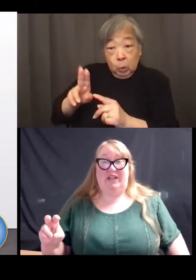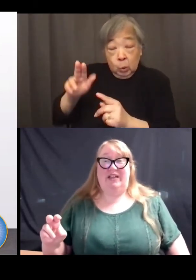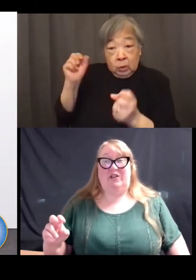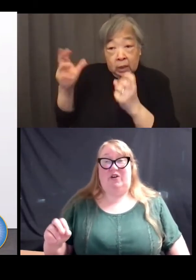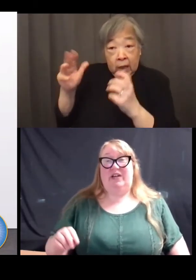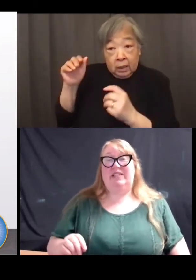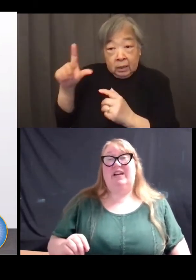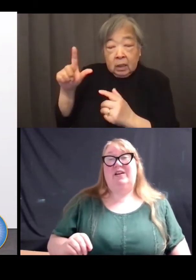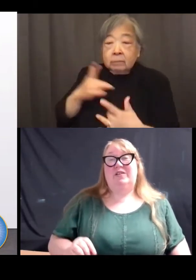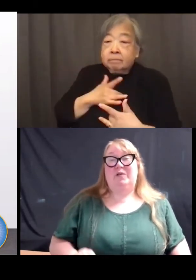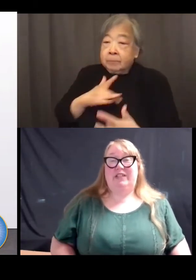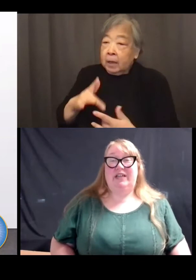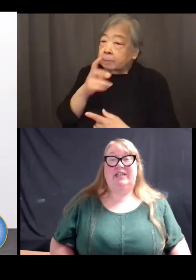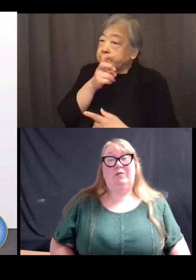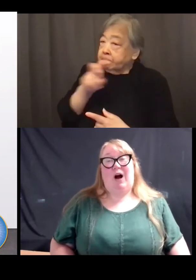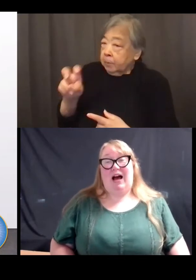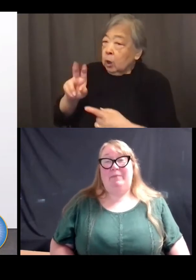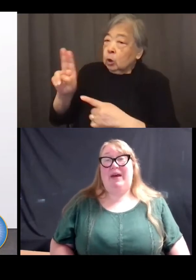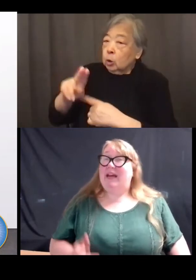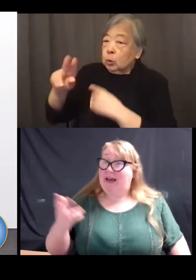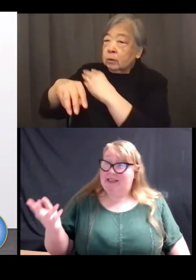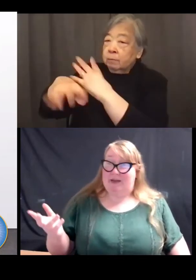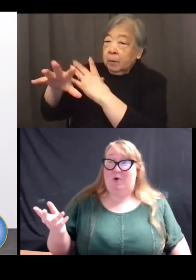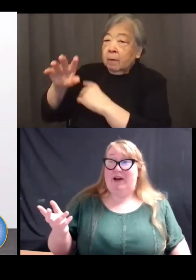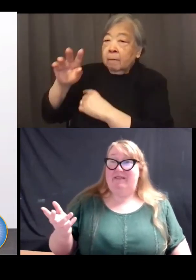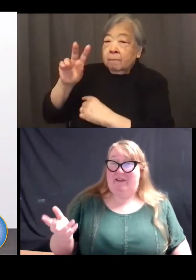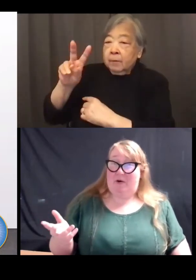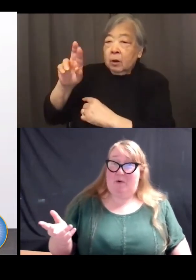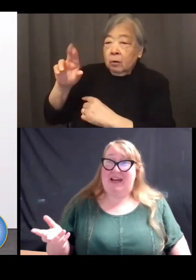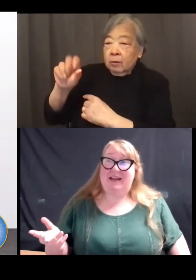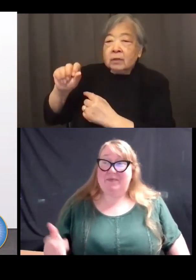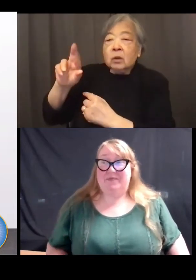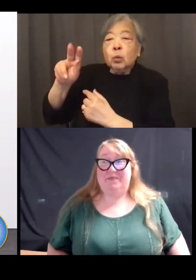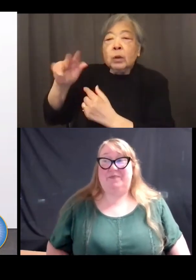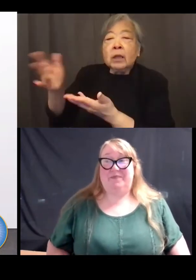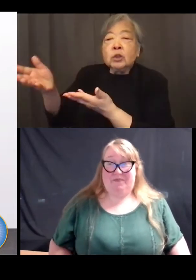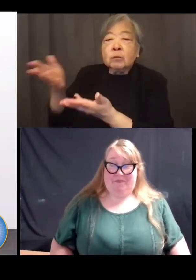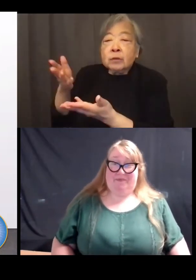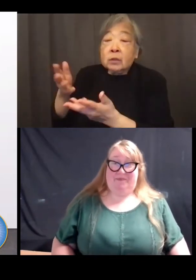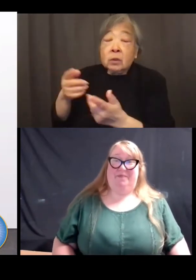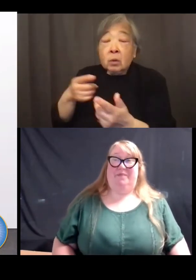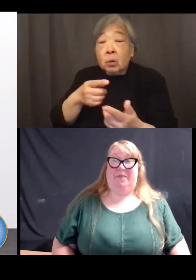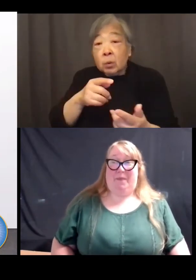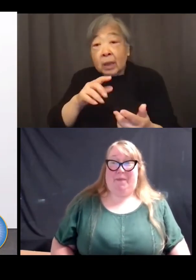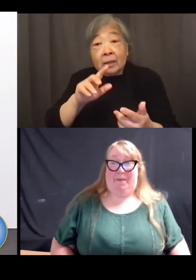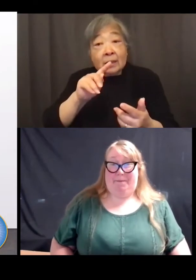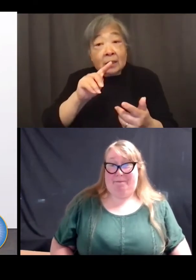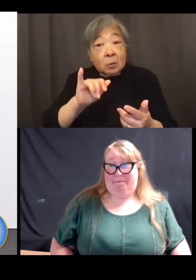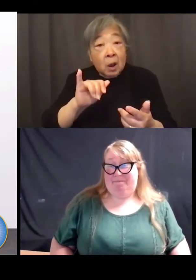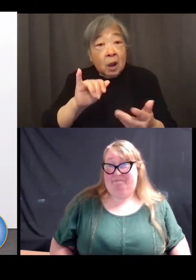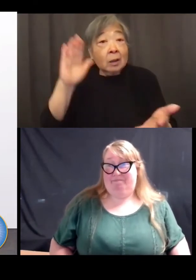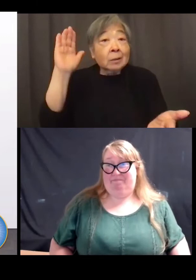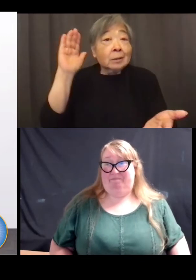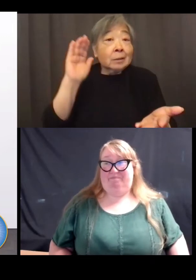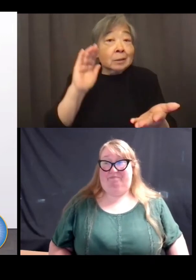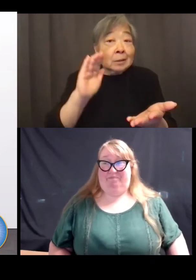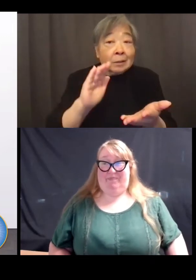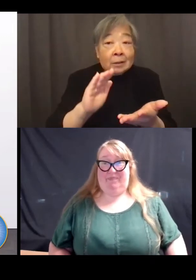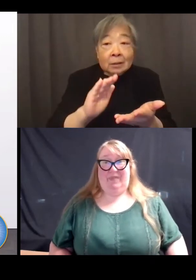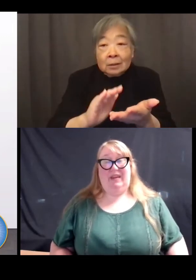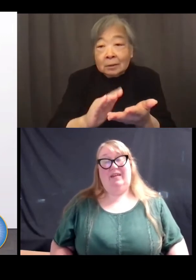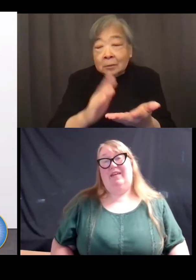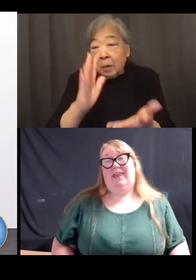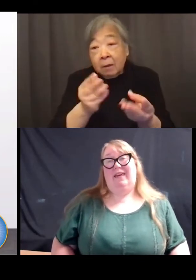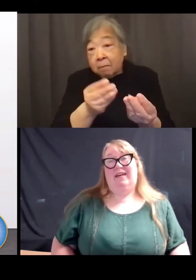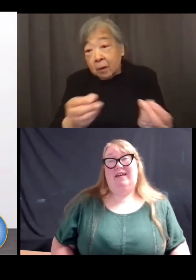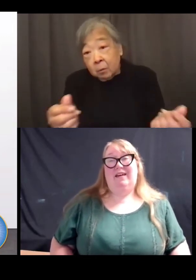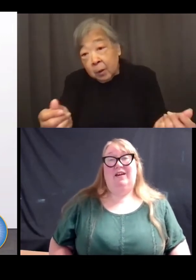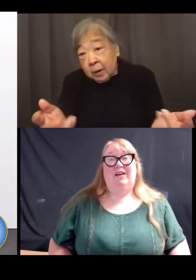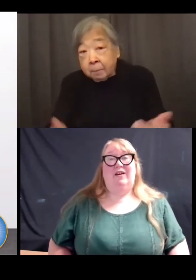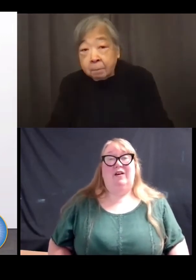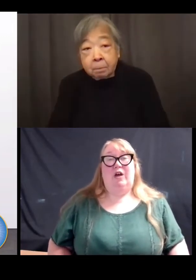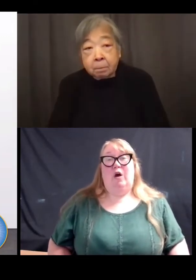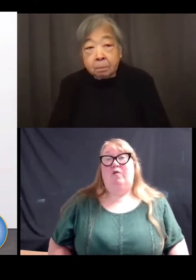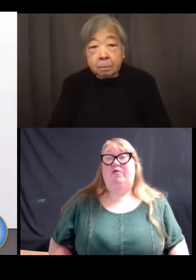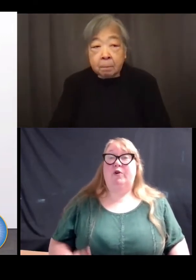relay service so the TTY may at some point fade away